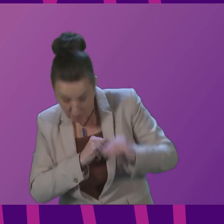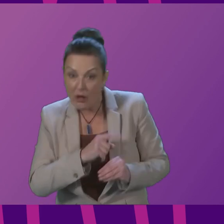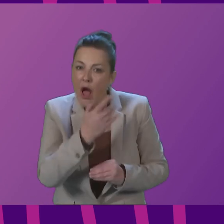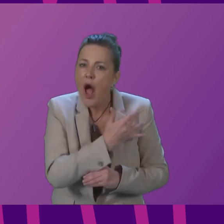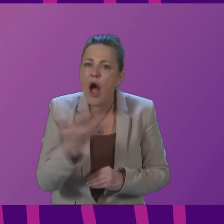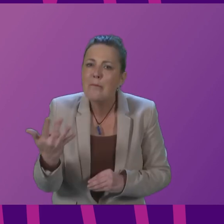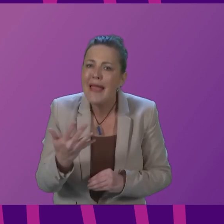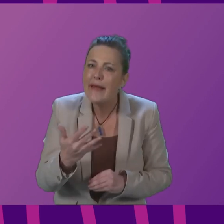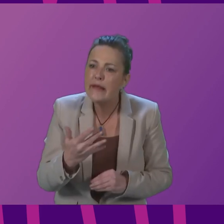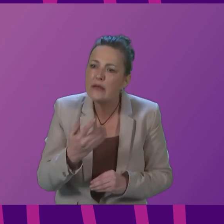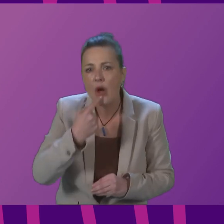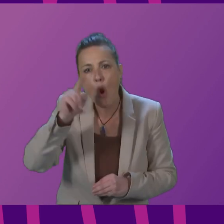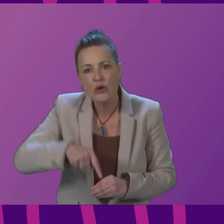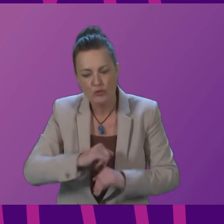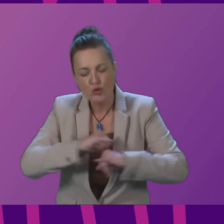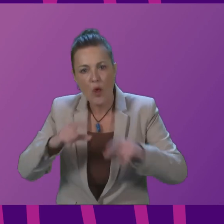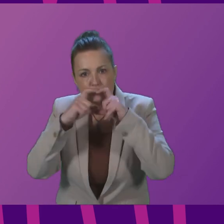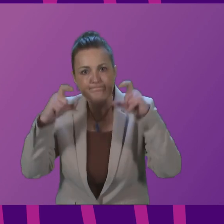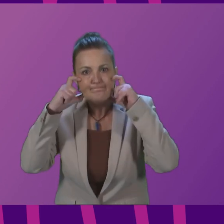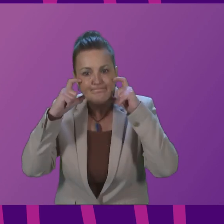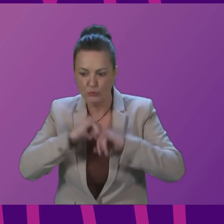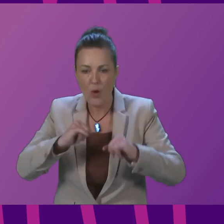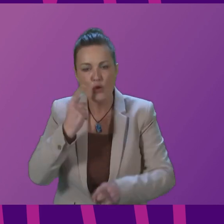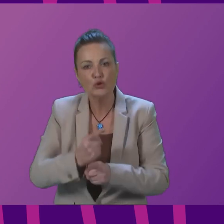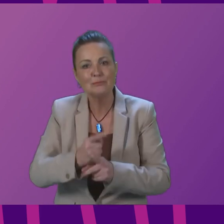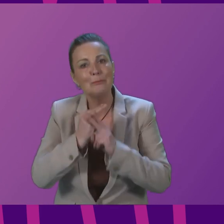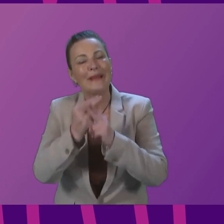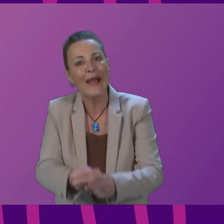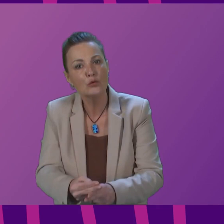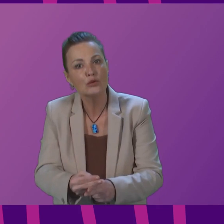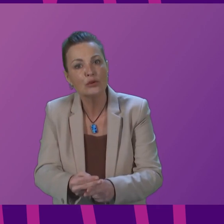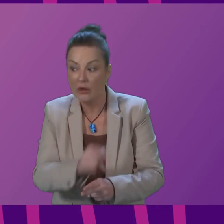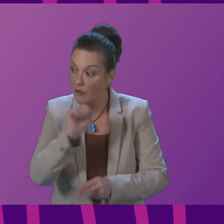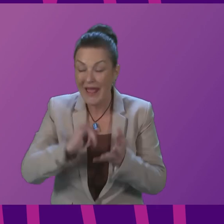issued? Will she waive them all today to end the secrecy?